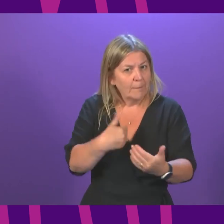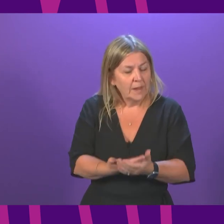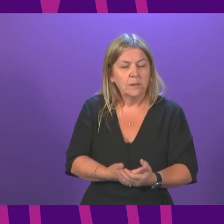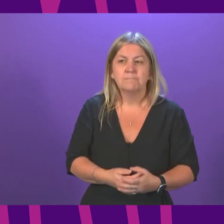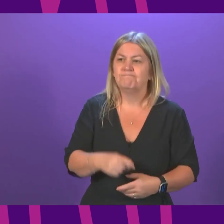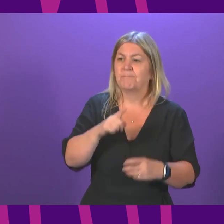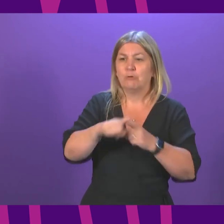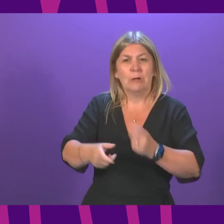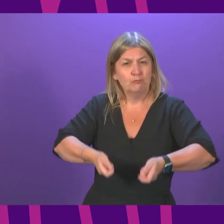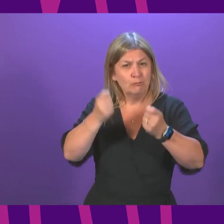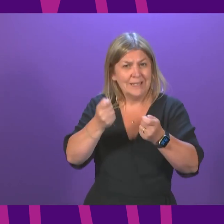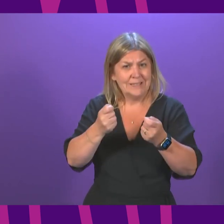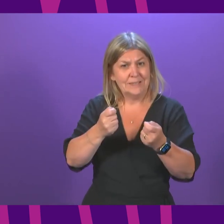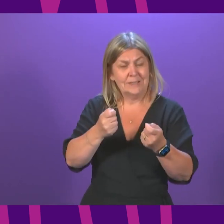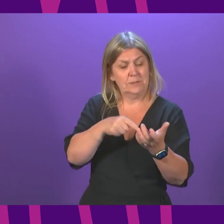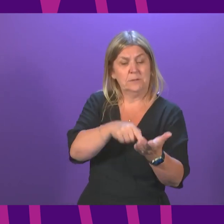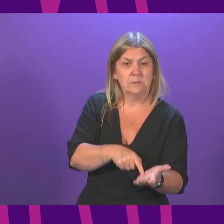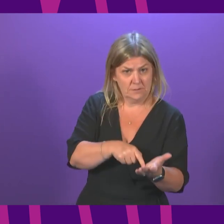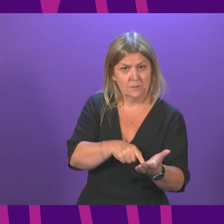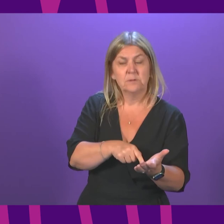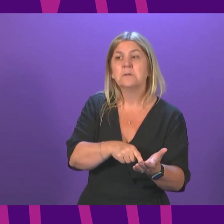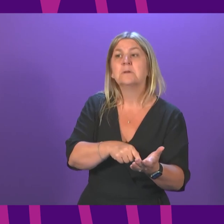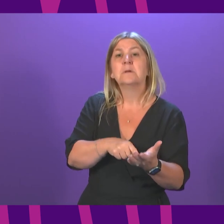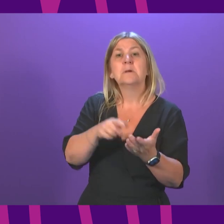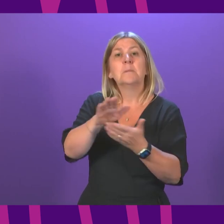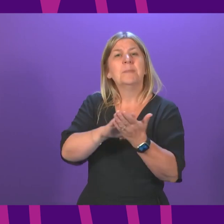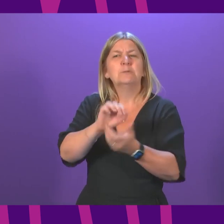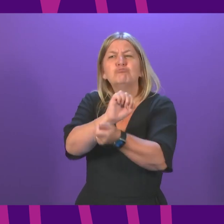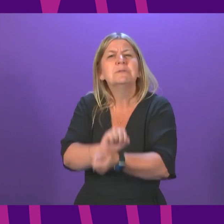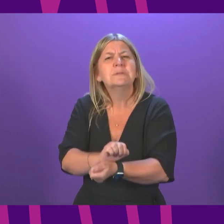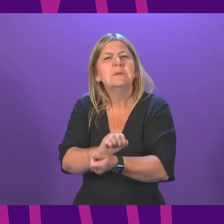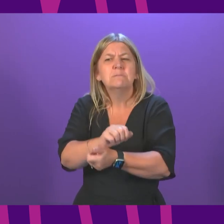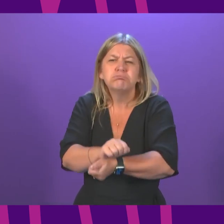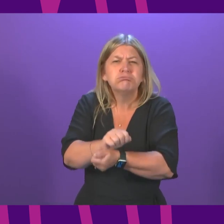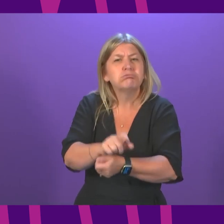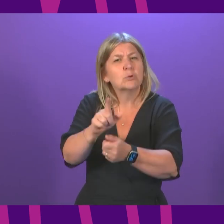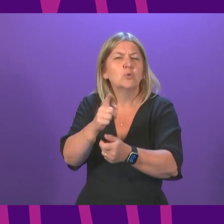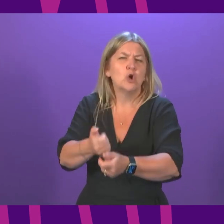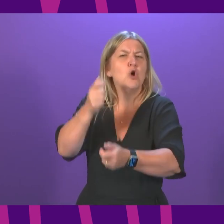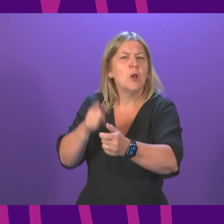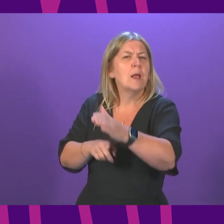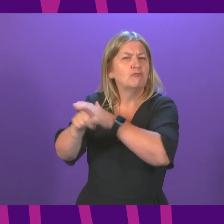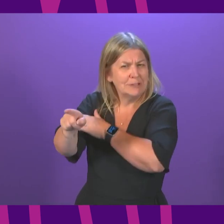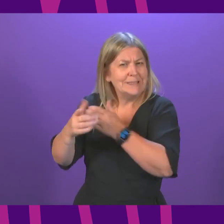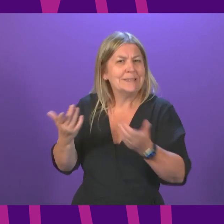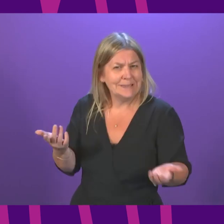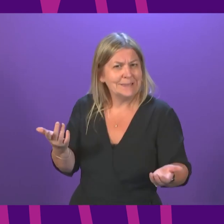in legislation to effect the change that we want. That is not what we send MSPs to this